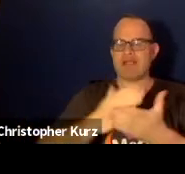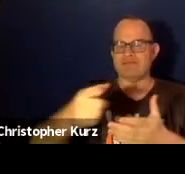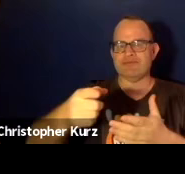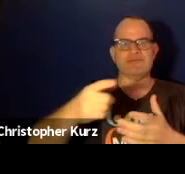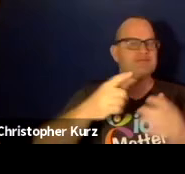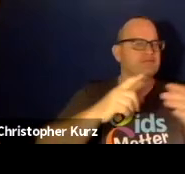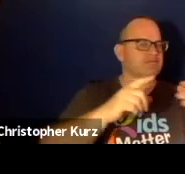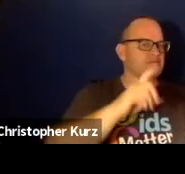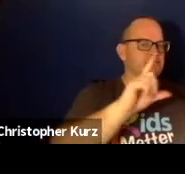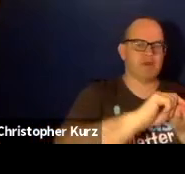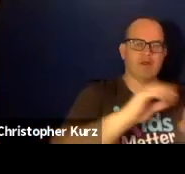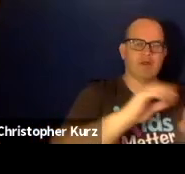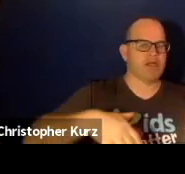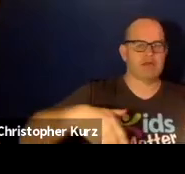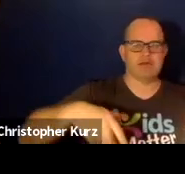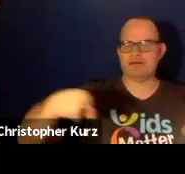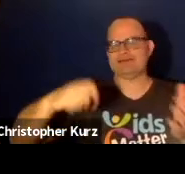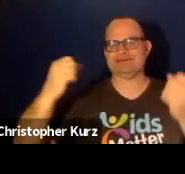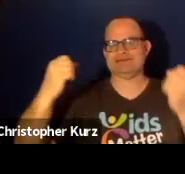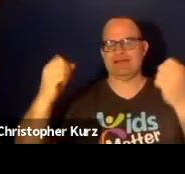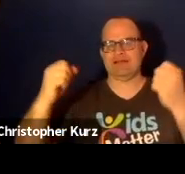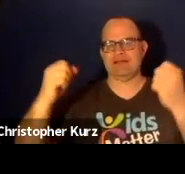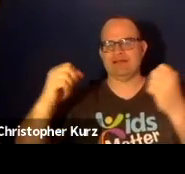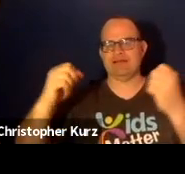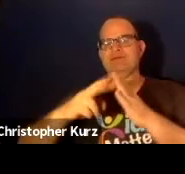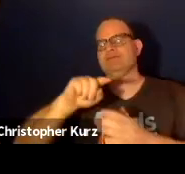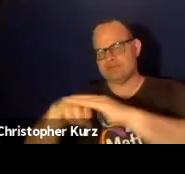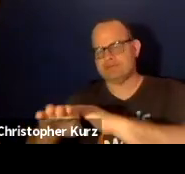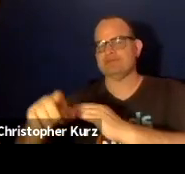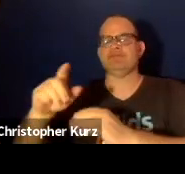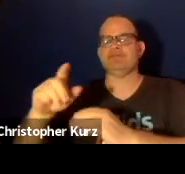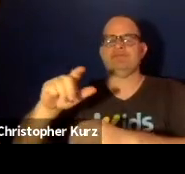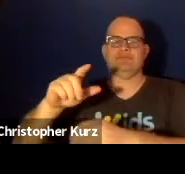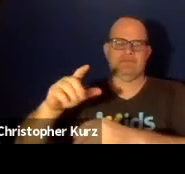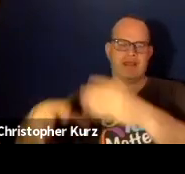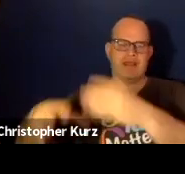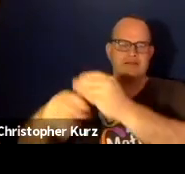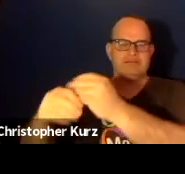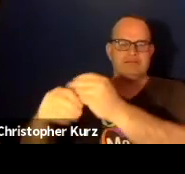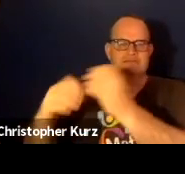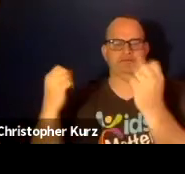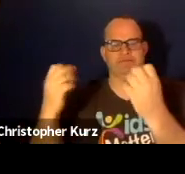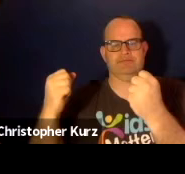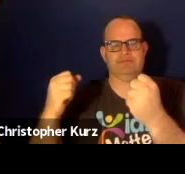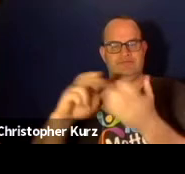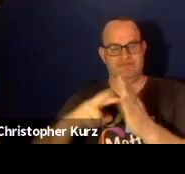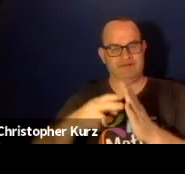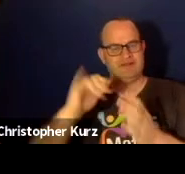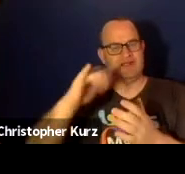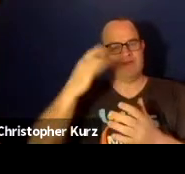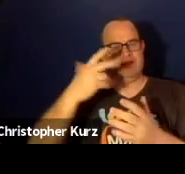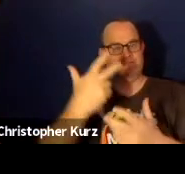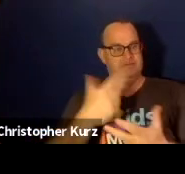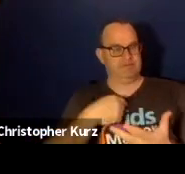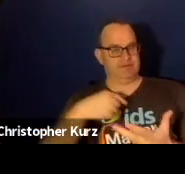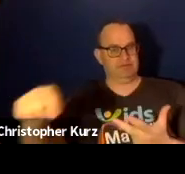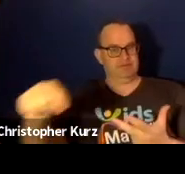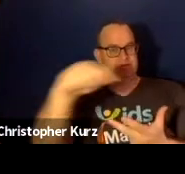and modify them for your languages. So in this case some of these stories